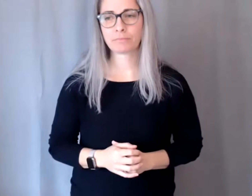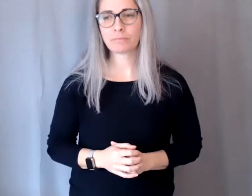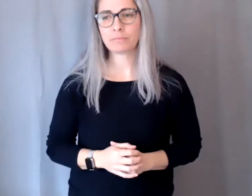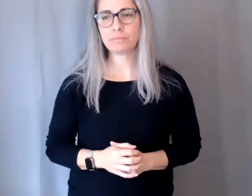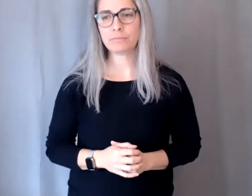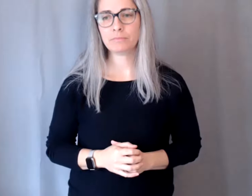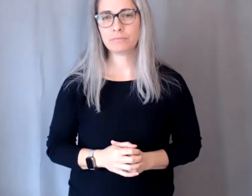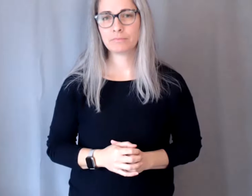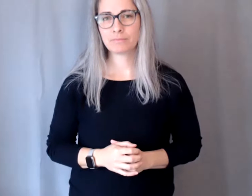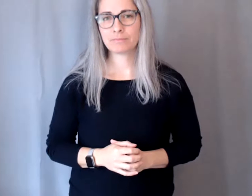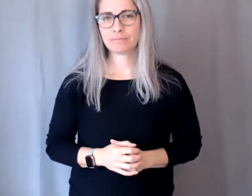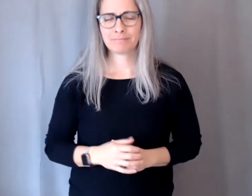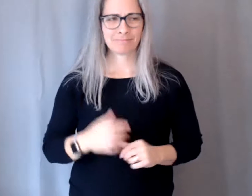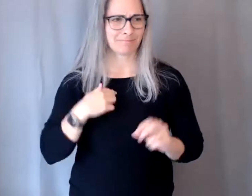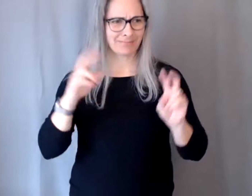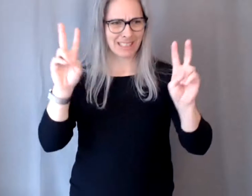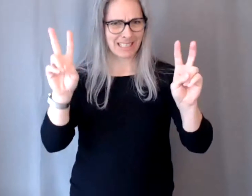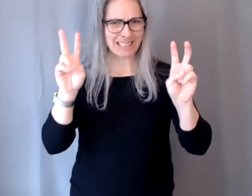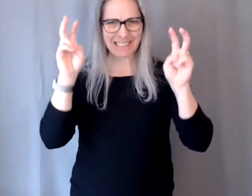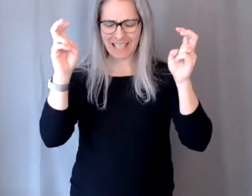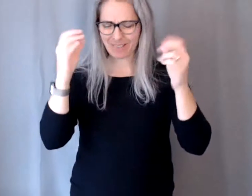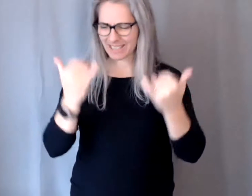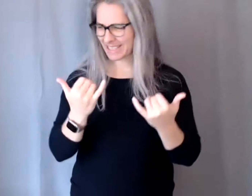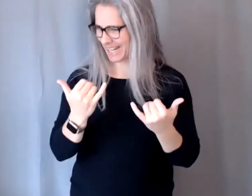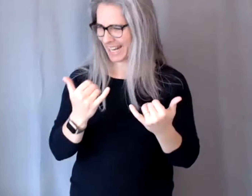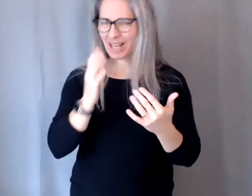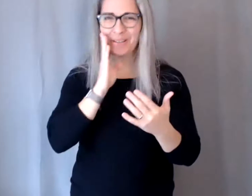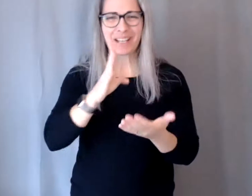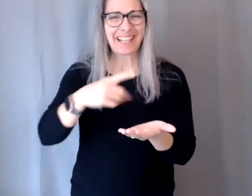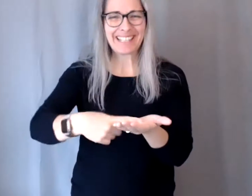actually have the title in front of me but i believe it is about how